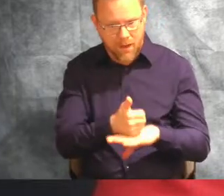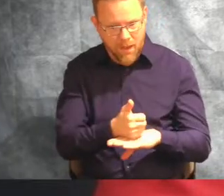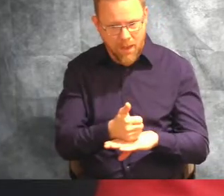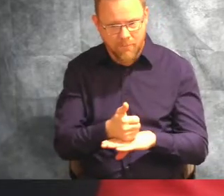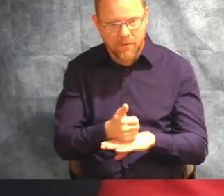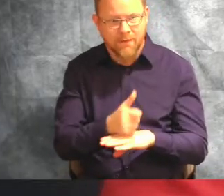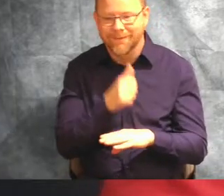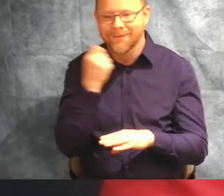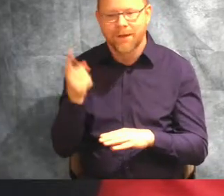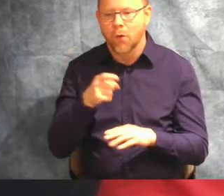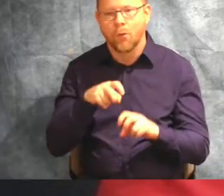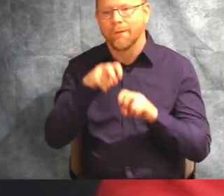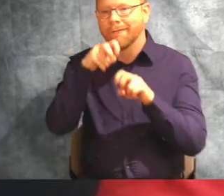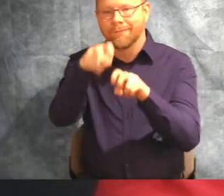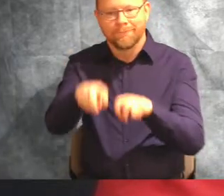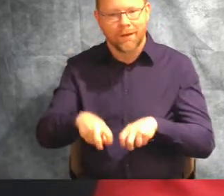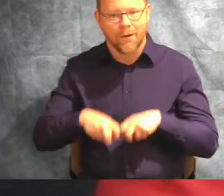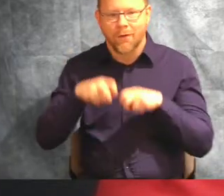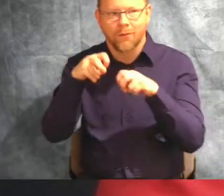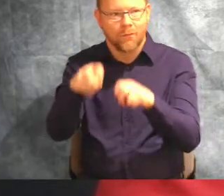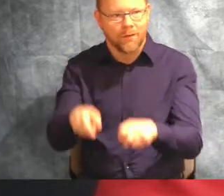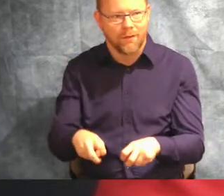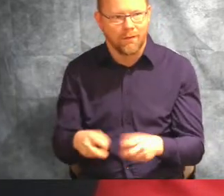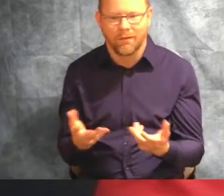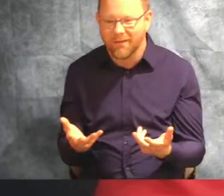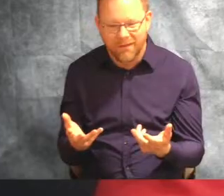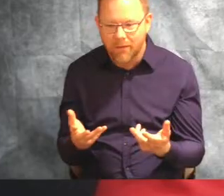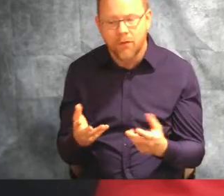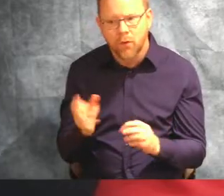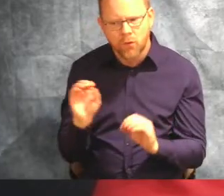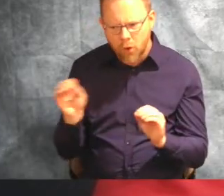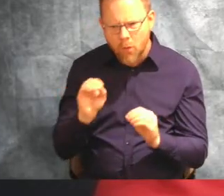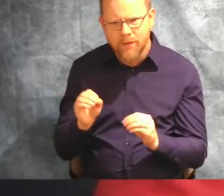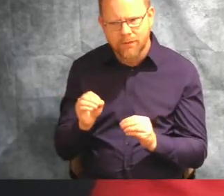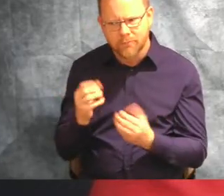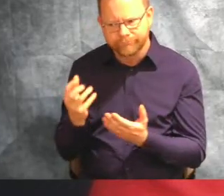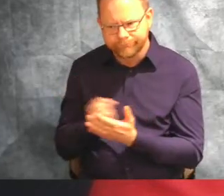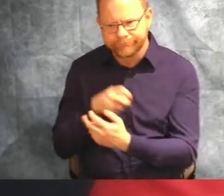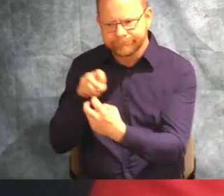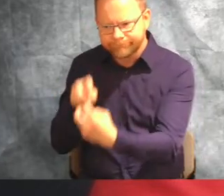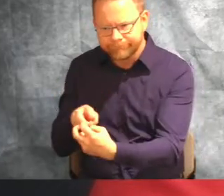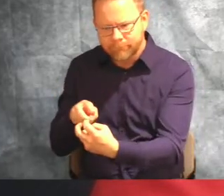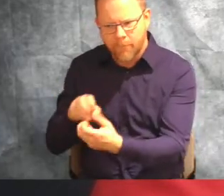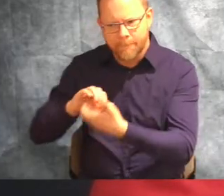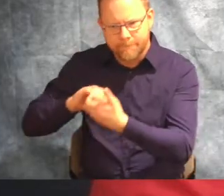ferris wheel. We're dealing with them. Nobody has sat down with them as a real partner about